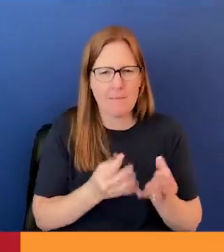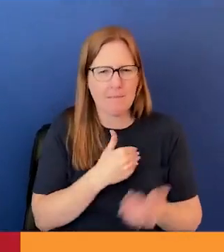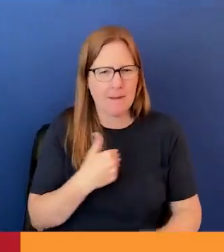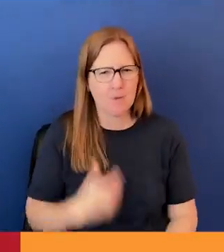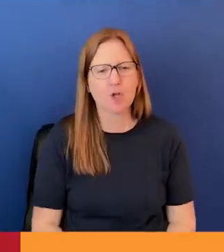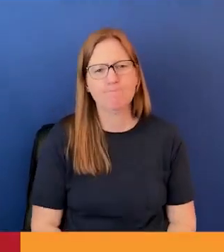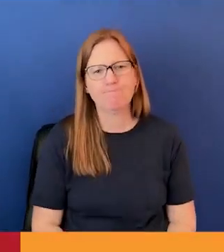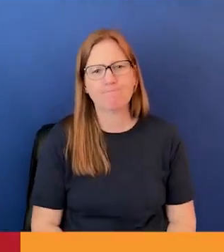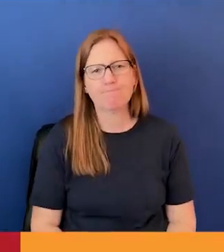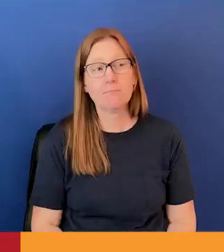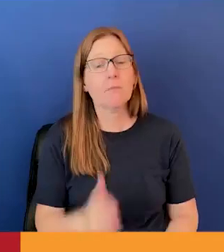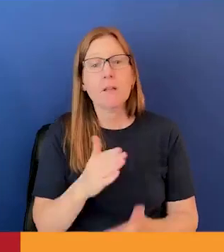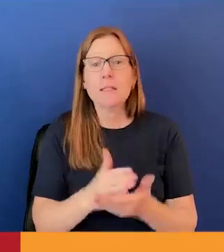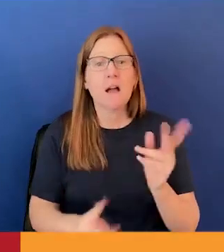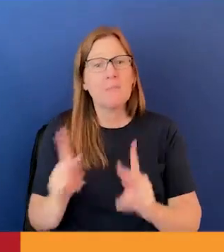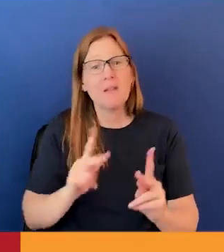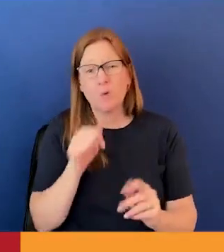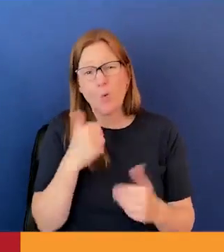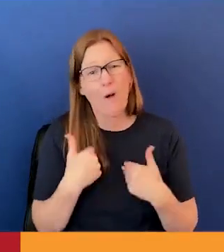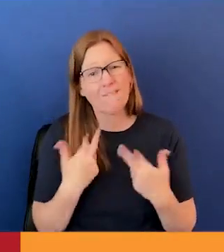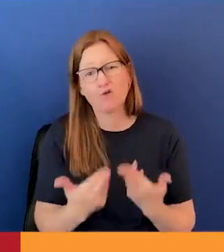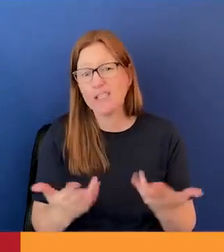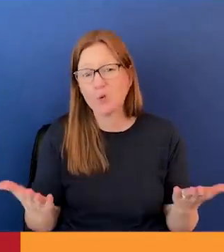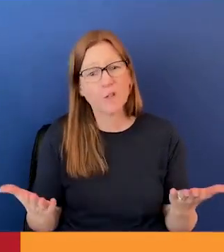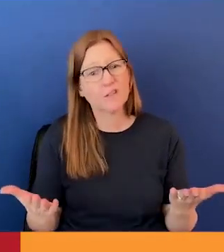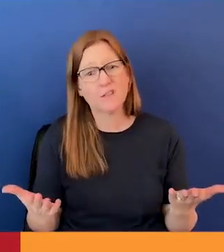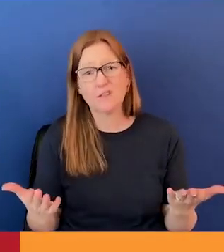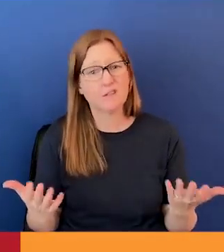Some people simply don't have the resources to live in, say, assisted